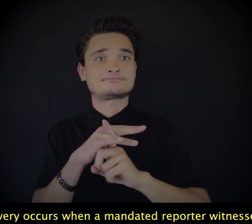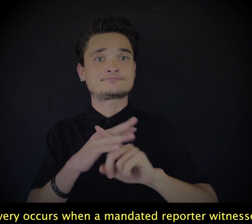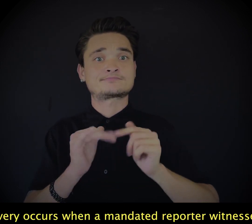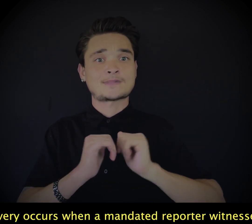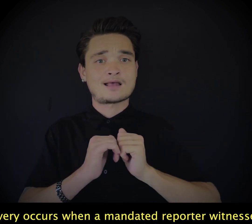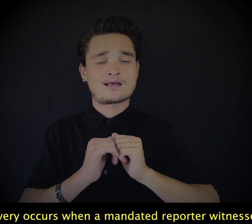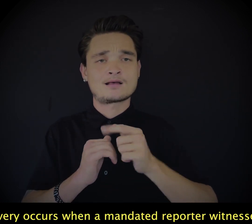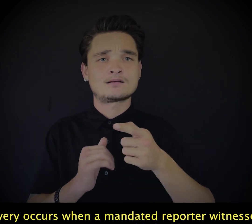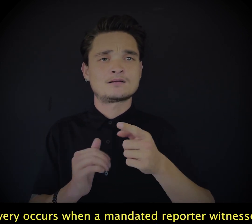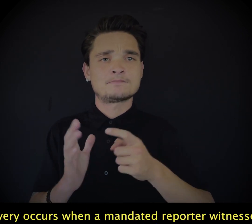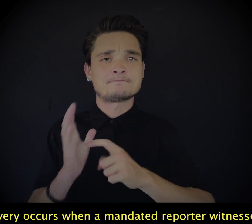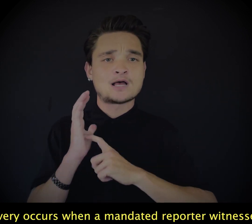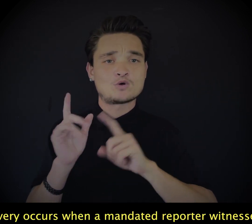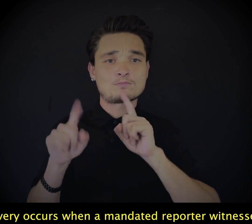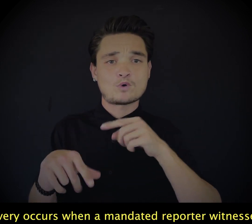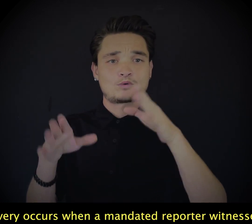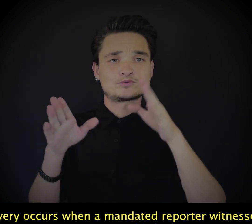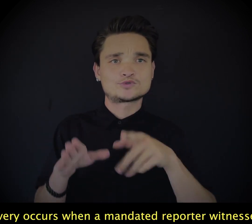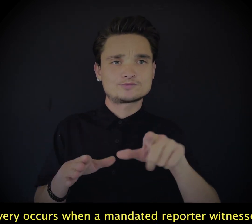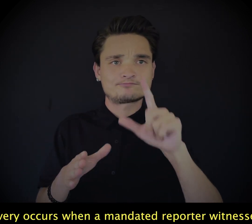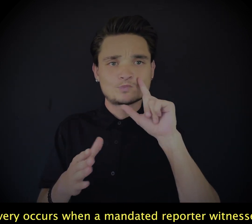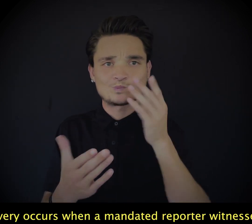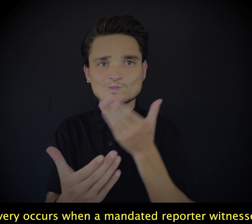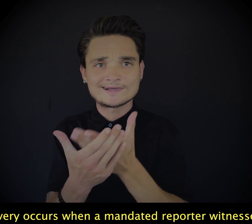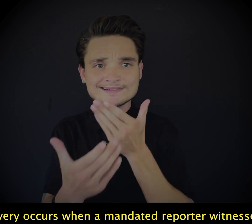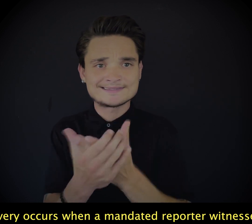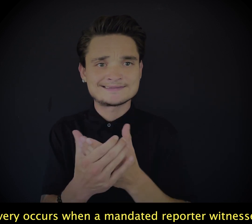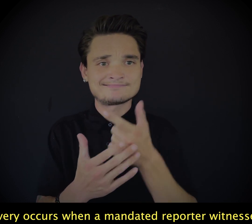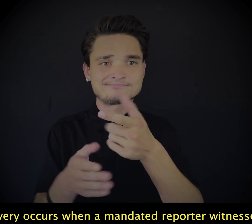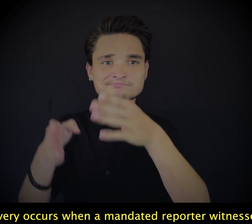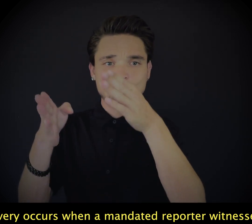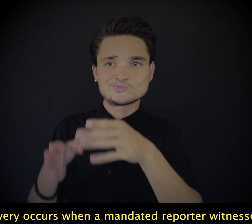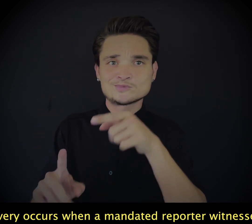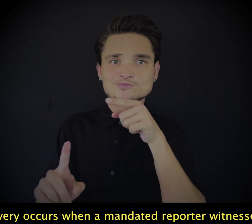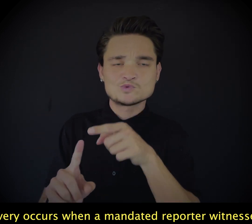Discovery occurs when a mandated reporter witnesses a suspected reportable incident.